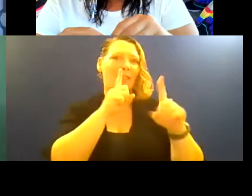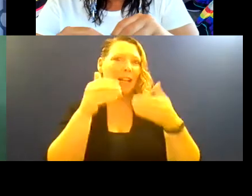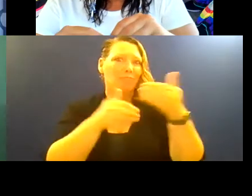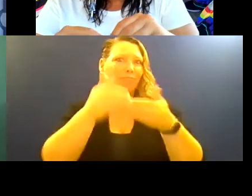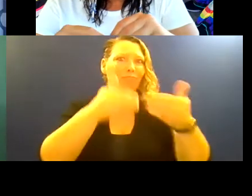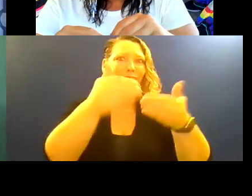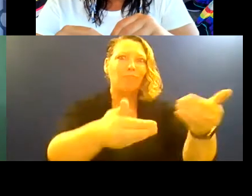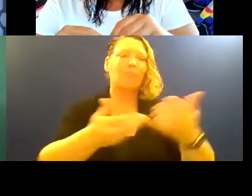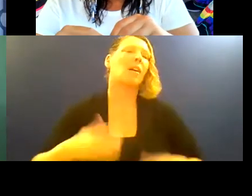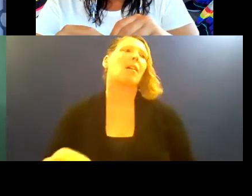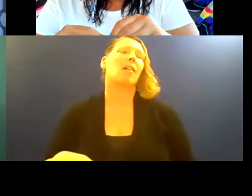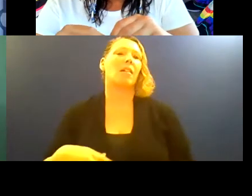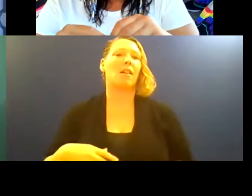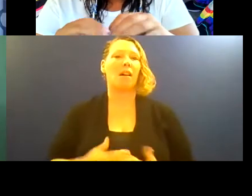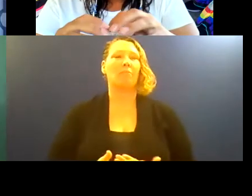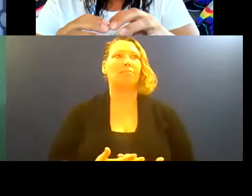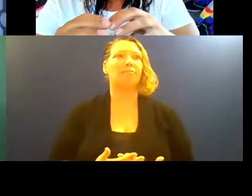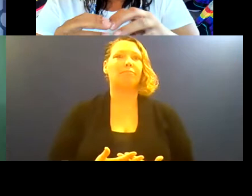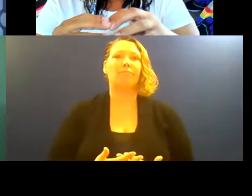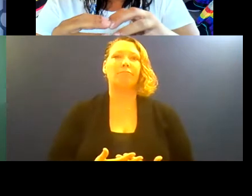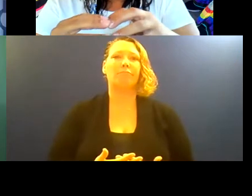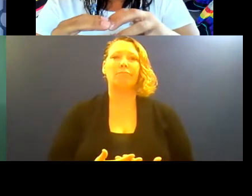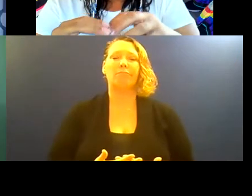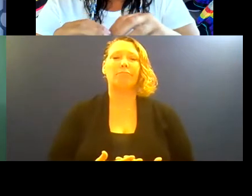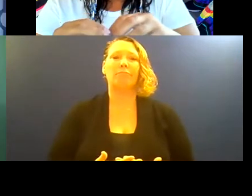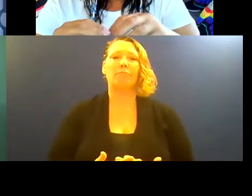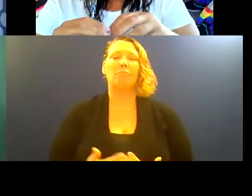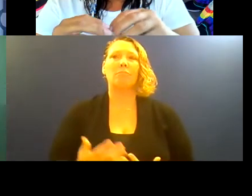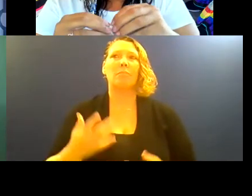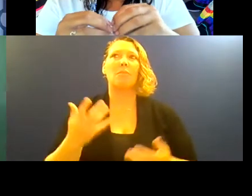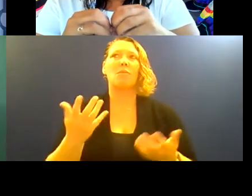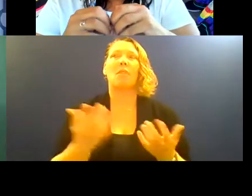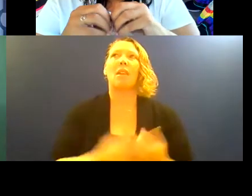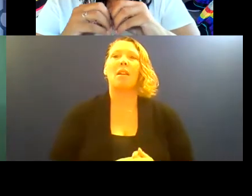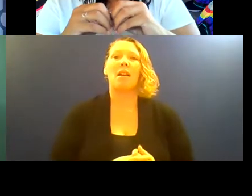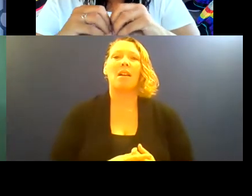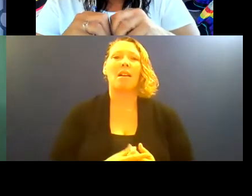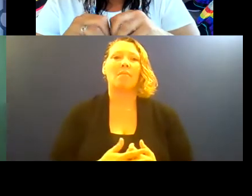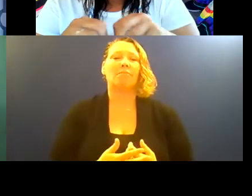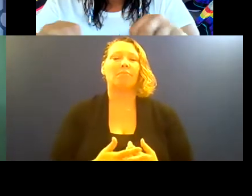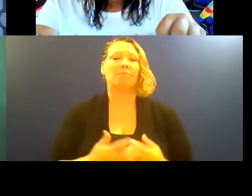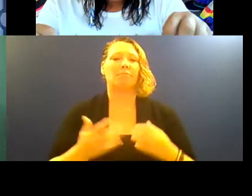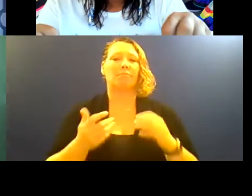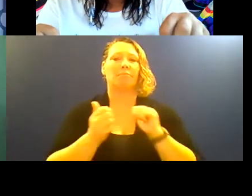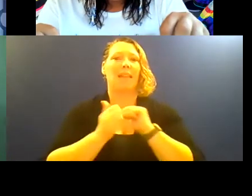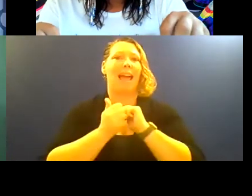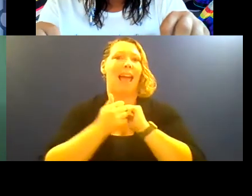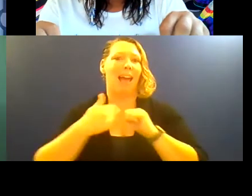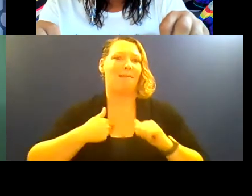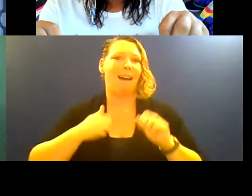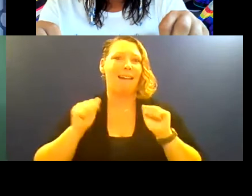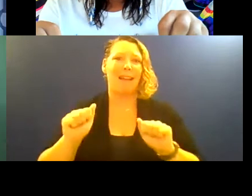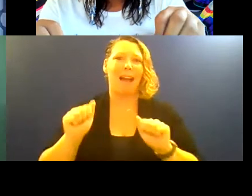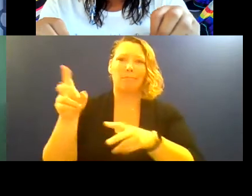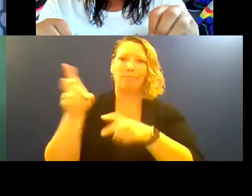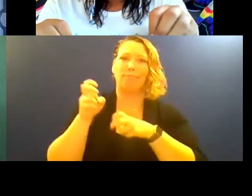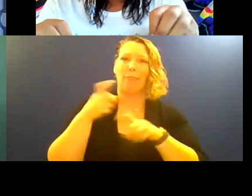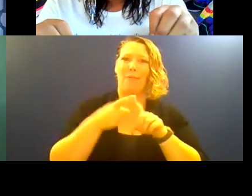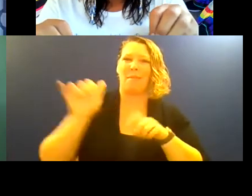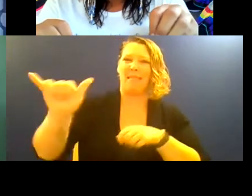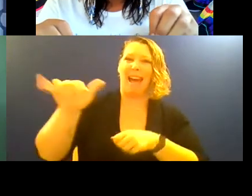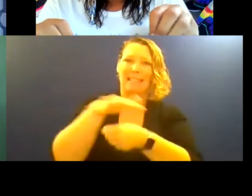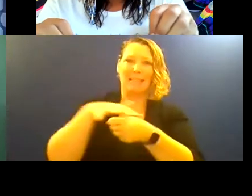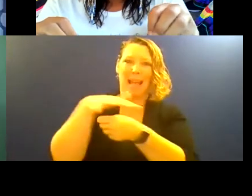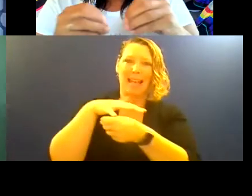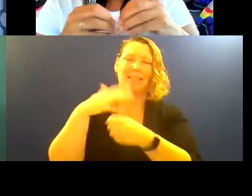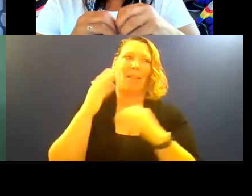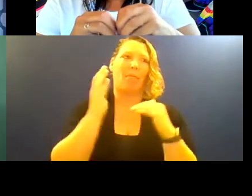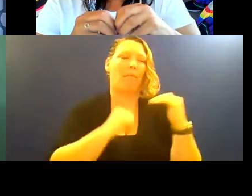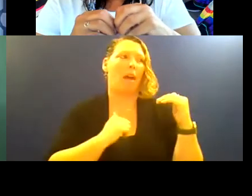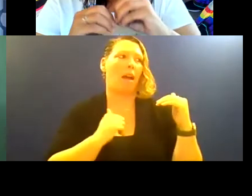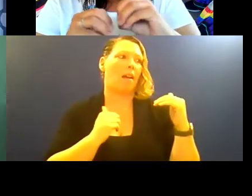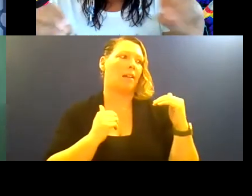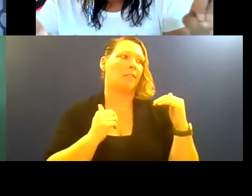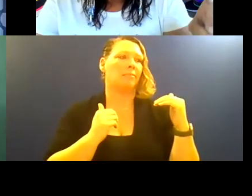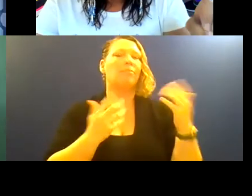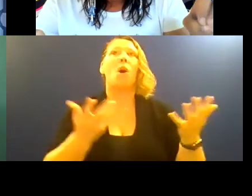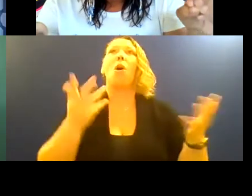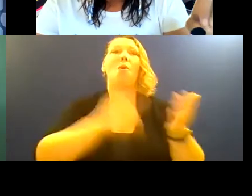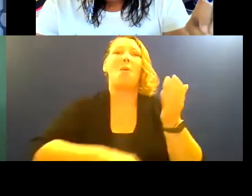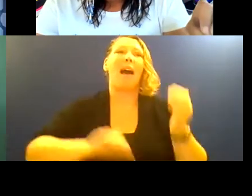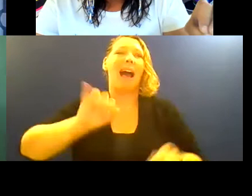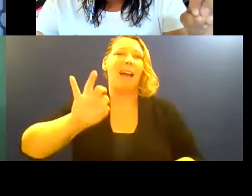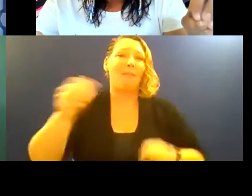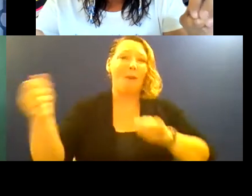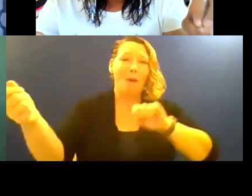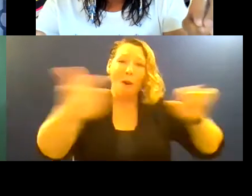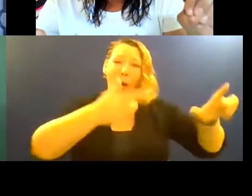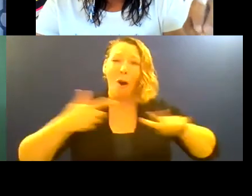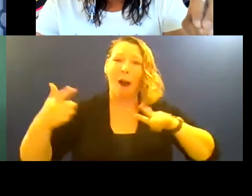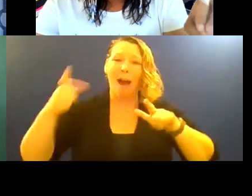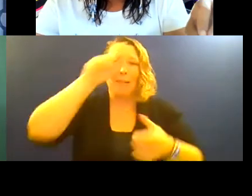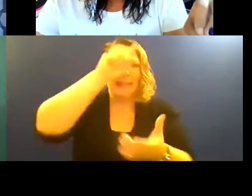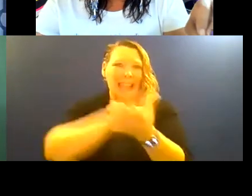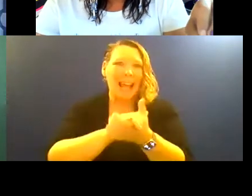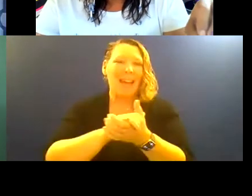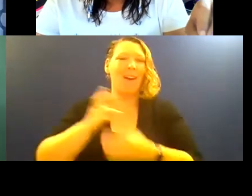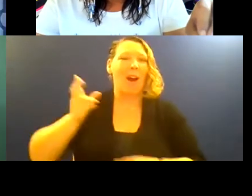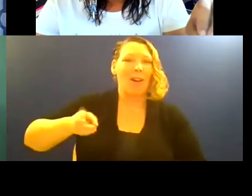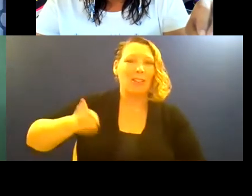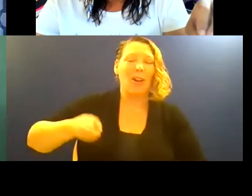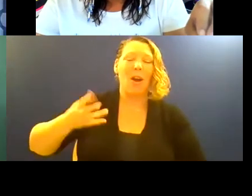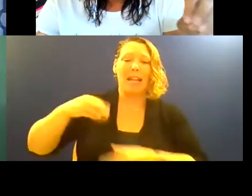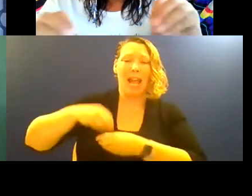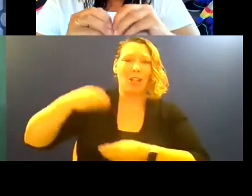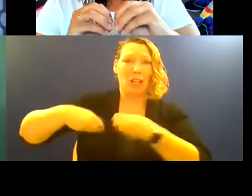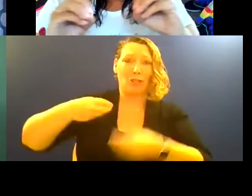And what would then, how would I be able to like create from that space? Versus, you know, what if everybody believe that historical and intergenerational trauma was real?